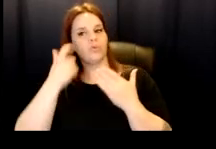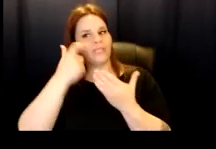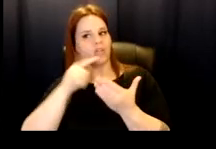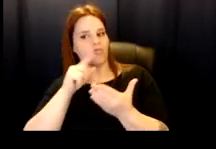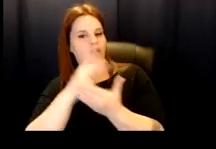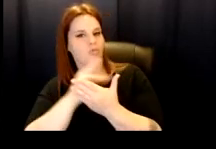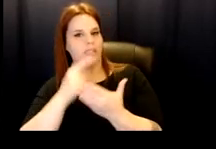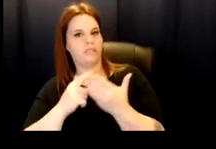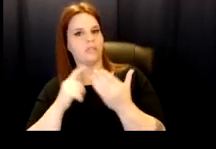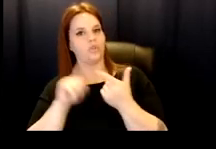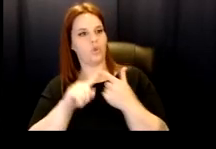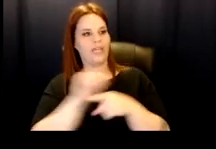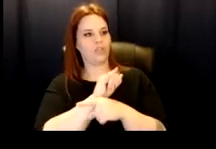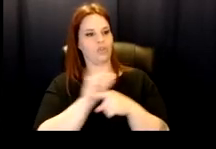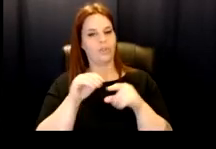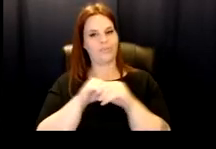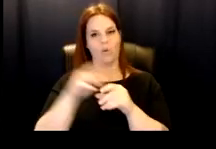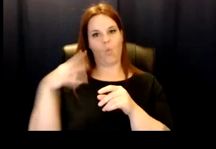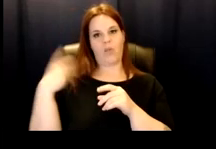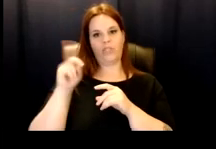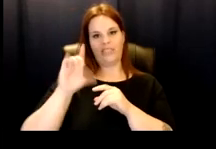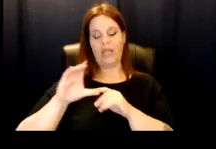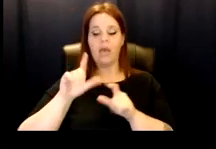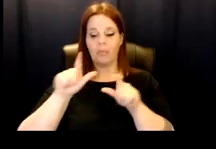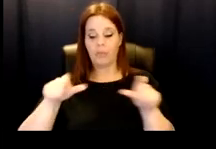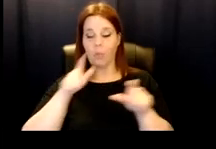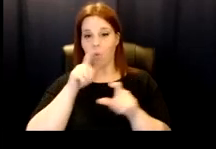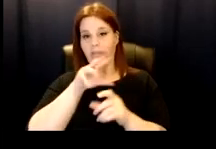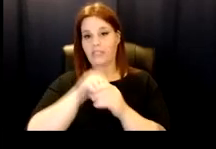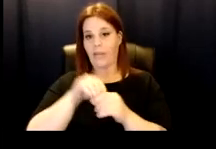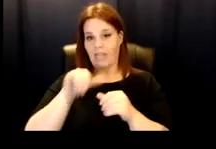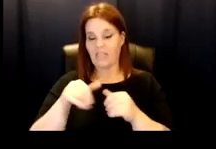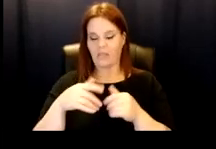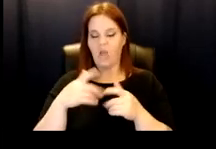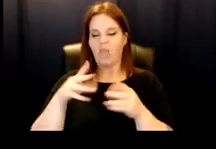in Washington, DC. Participants in this program are provided with housing and receive both